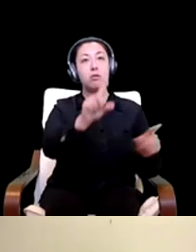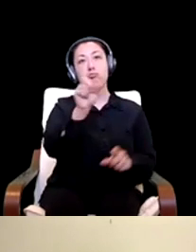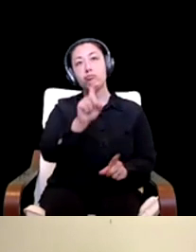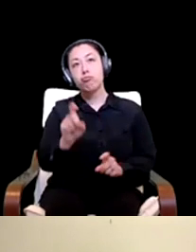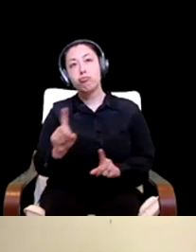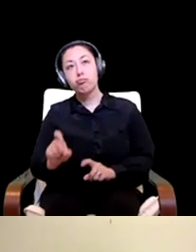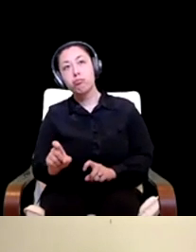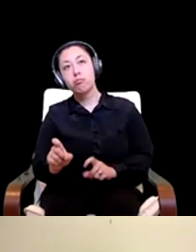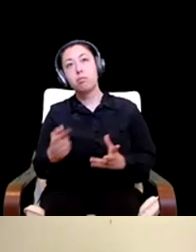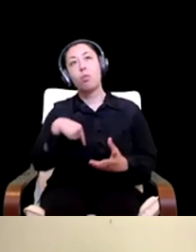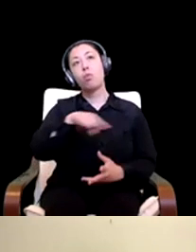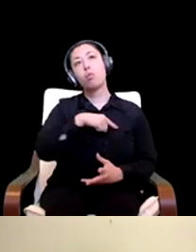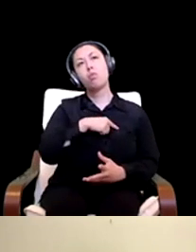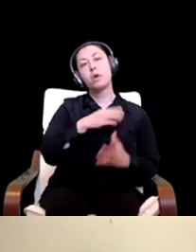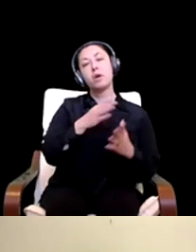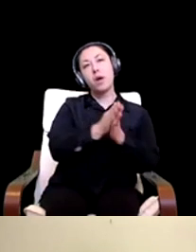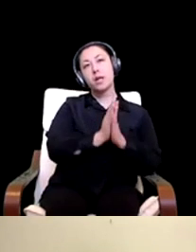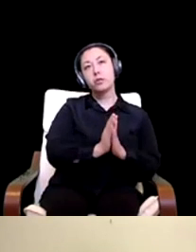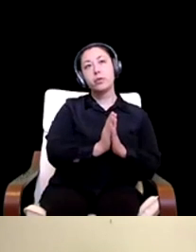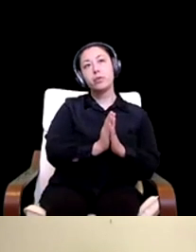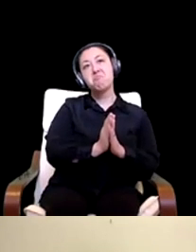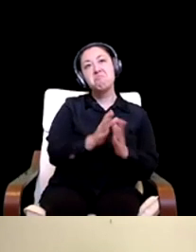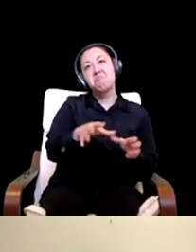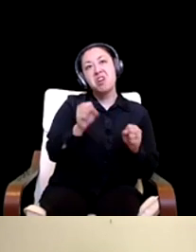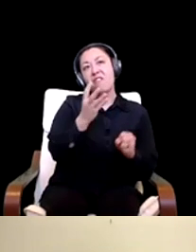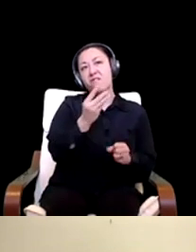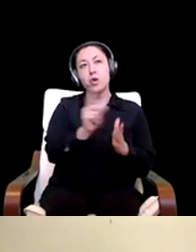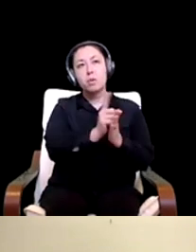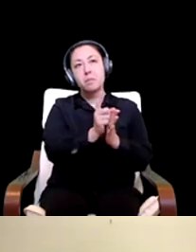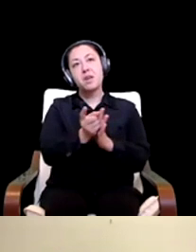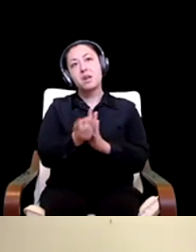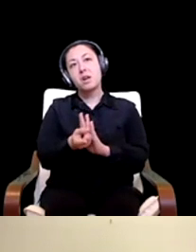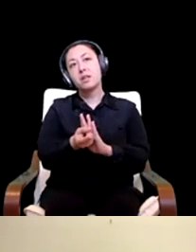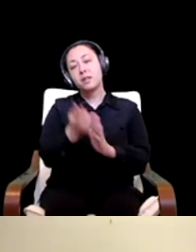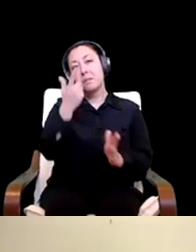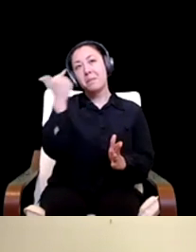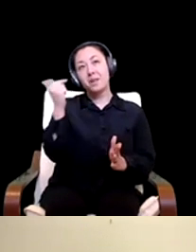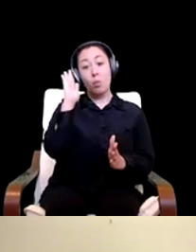We ask you take a few minutes to fill it out as it helps us to provide you and your school